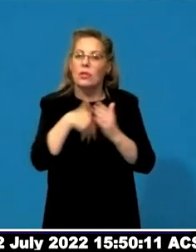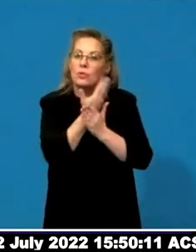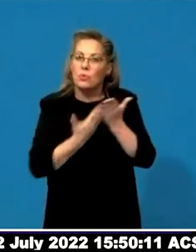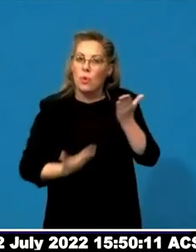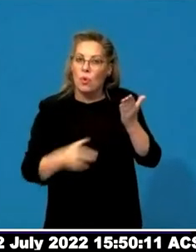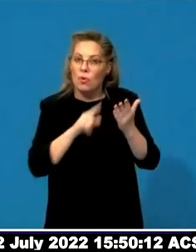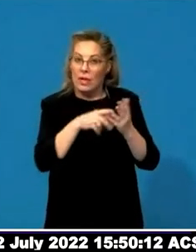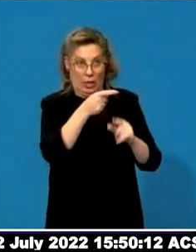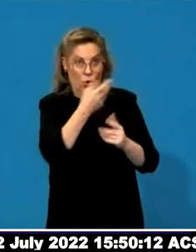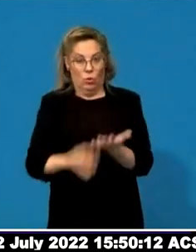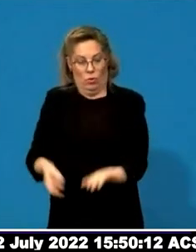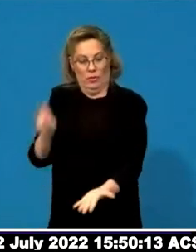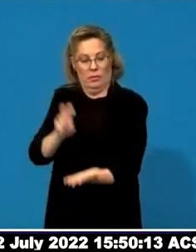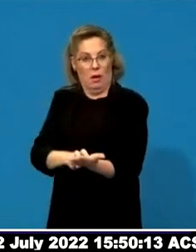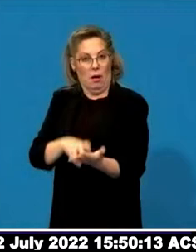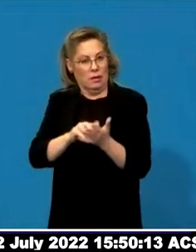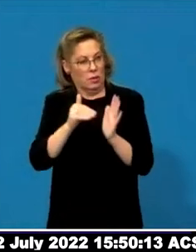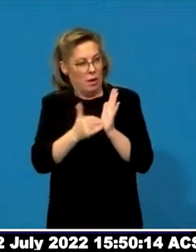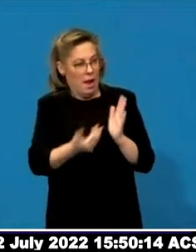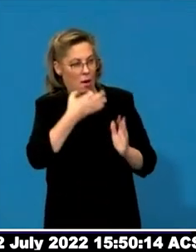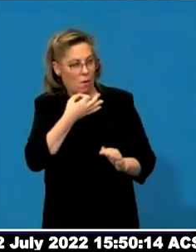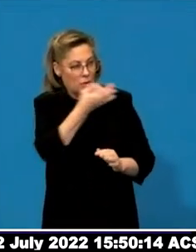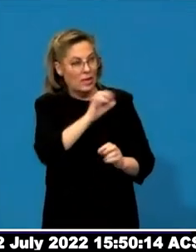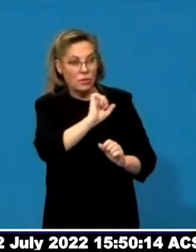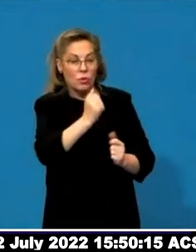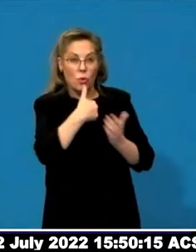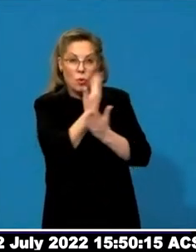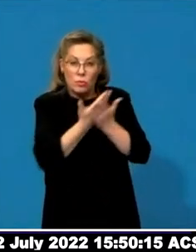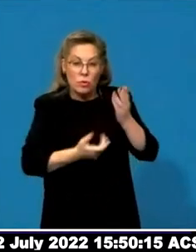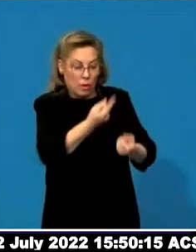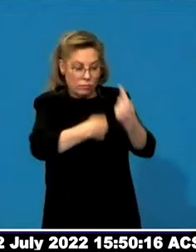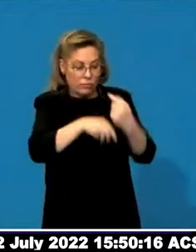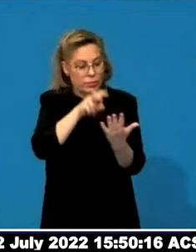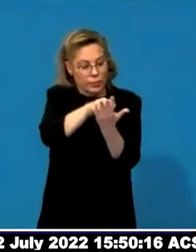are the contents true and correct? Yes.